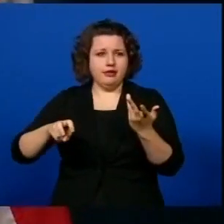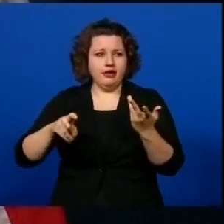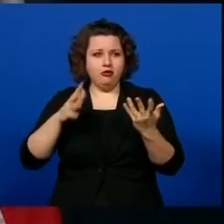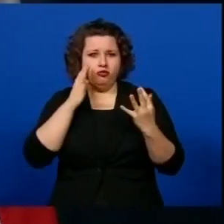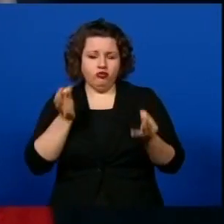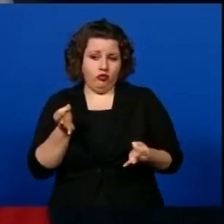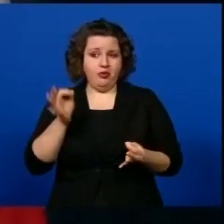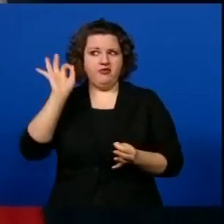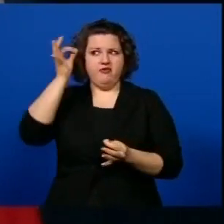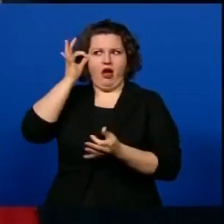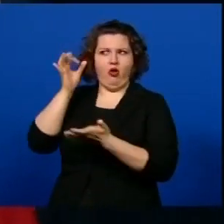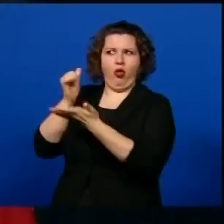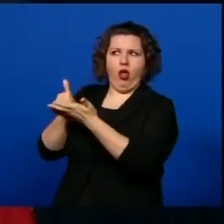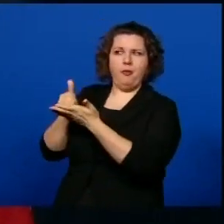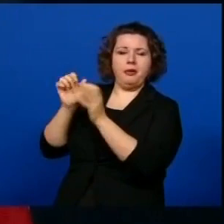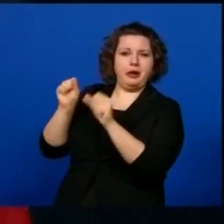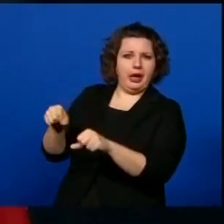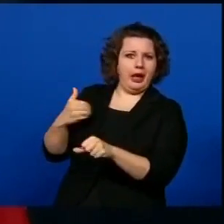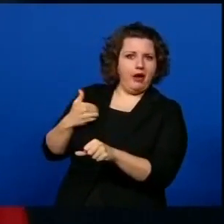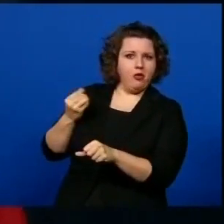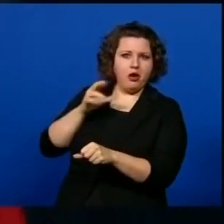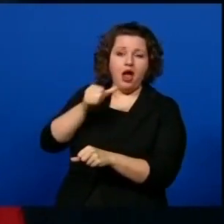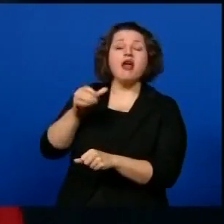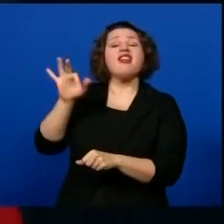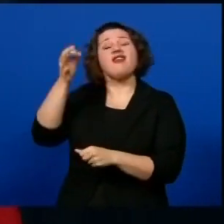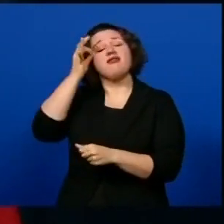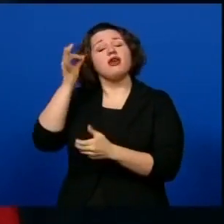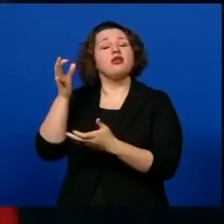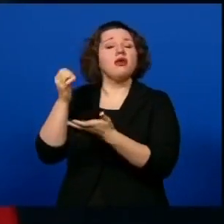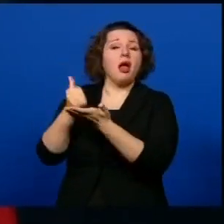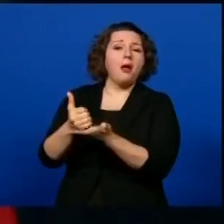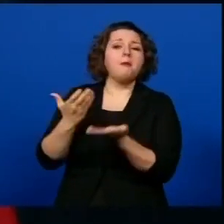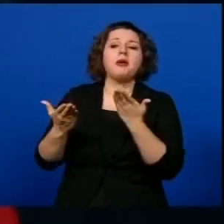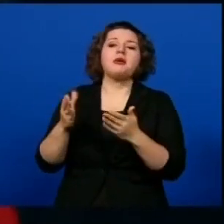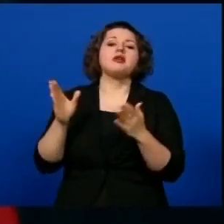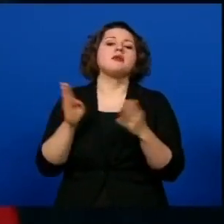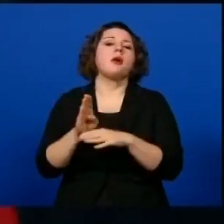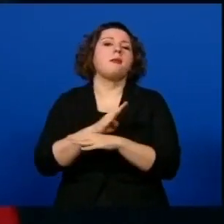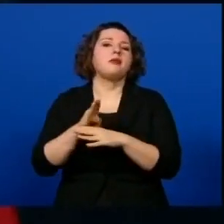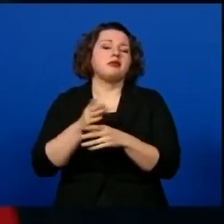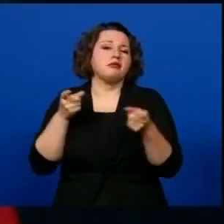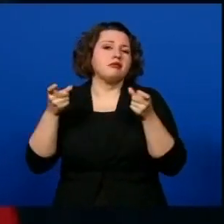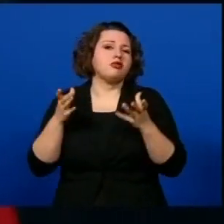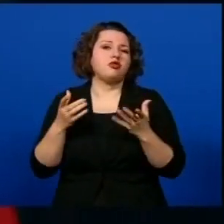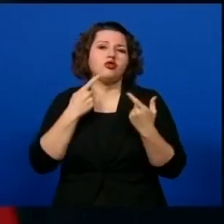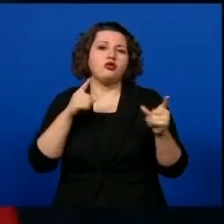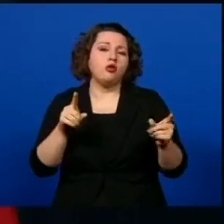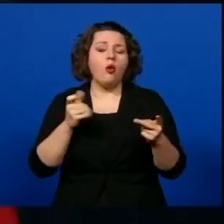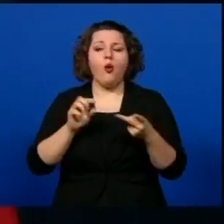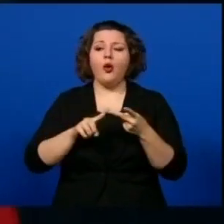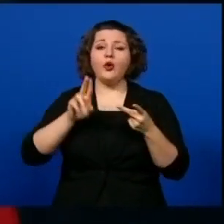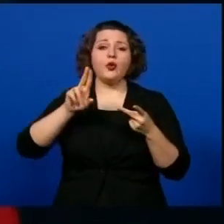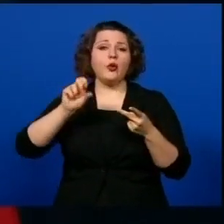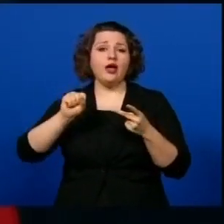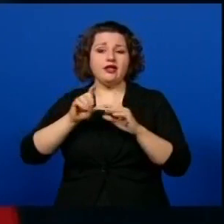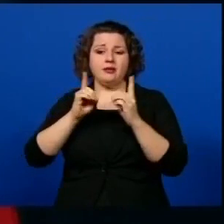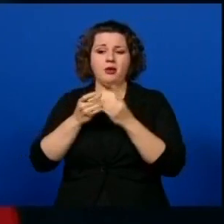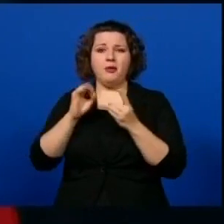assistance and a part of that federal assistance could be a Small Business Administration declaration or a U.S. Department of Agriculture.